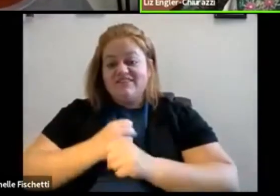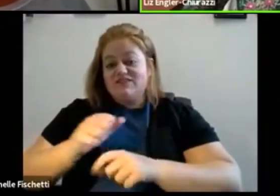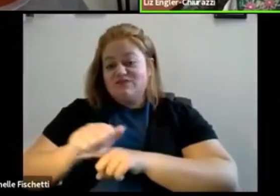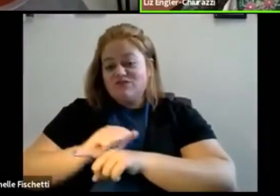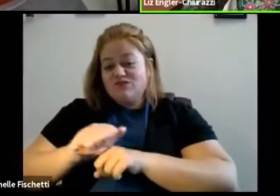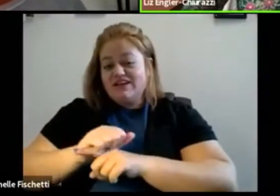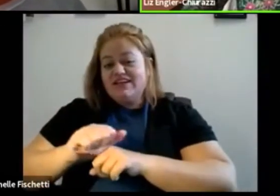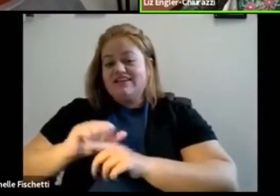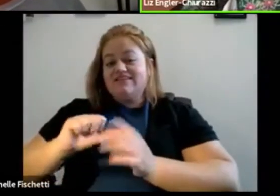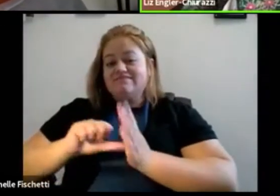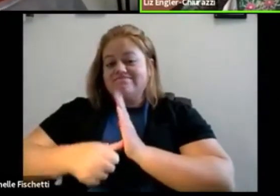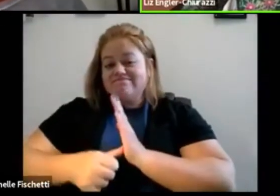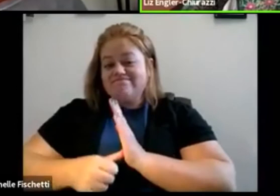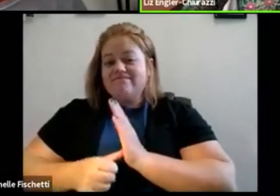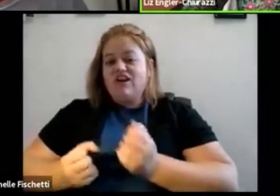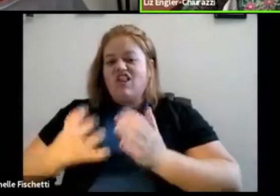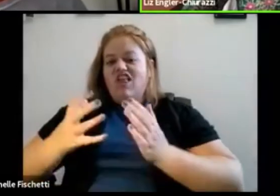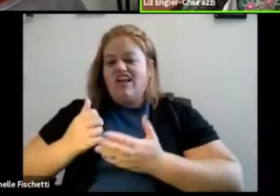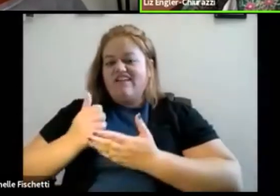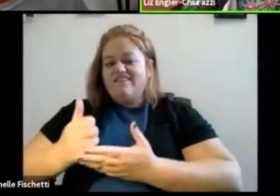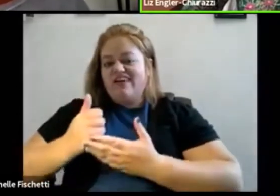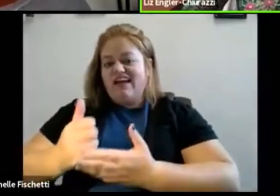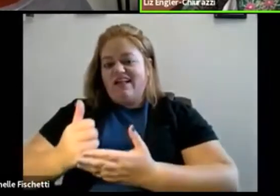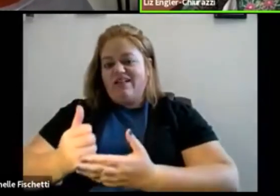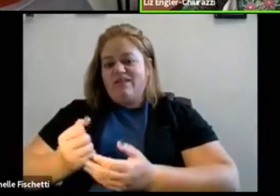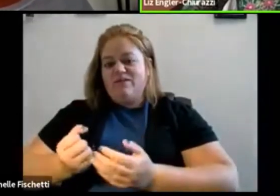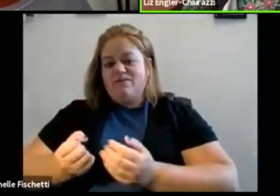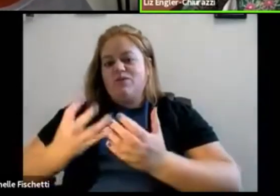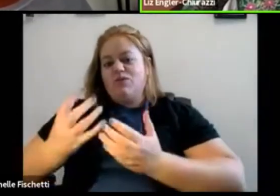of help along the way so I absolutely have mentors who have gotten me to this